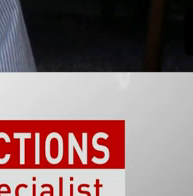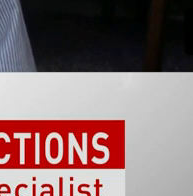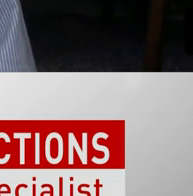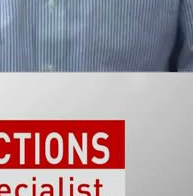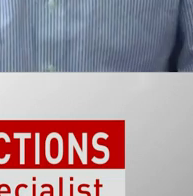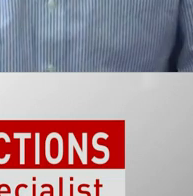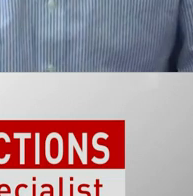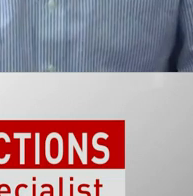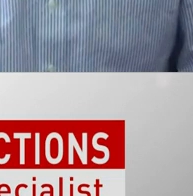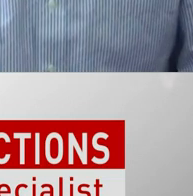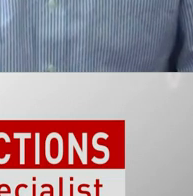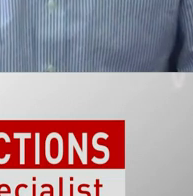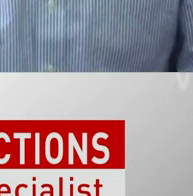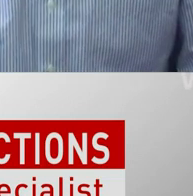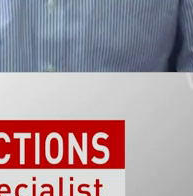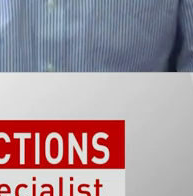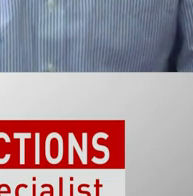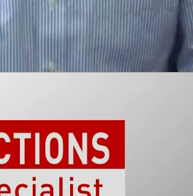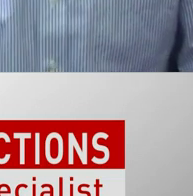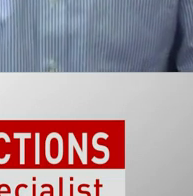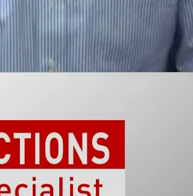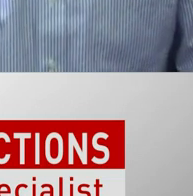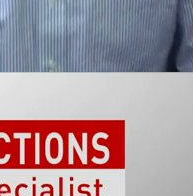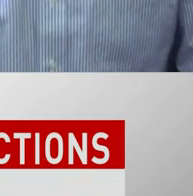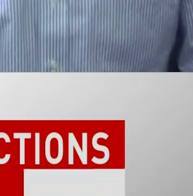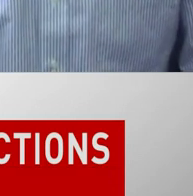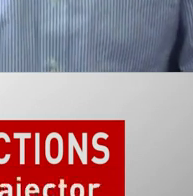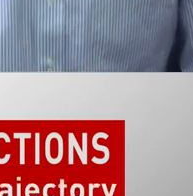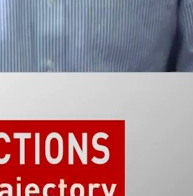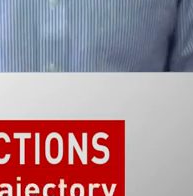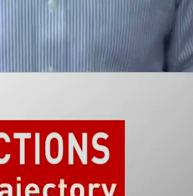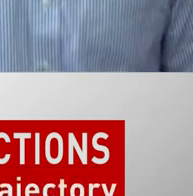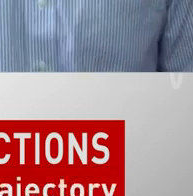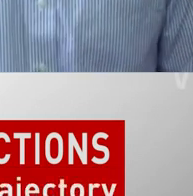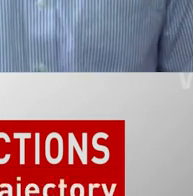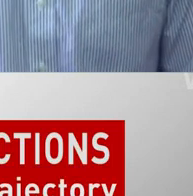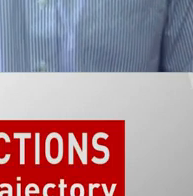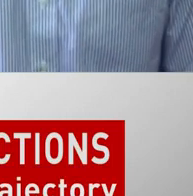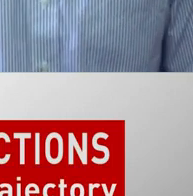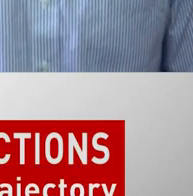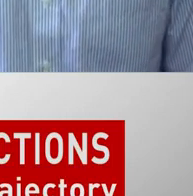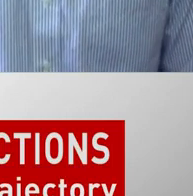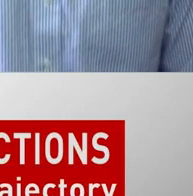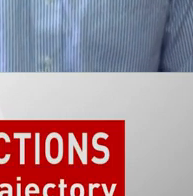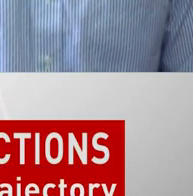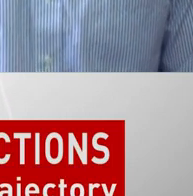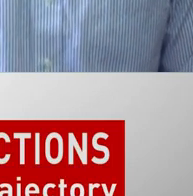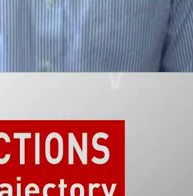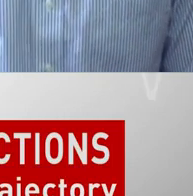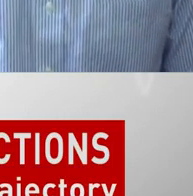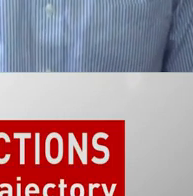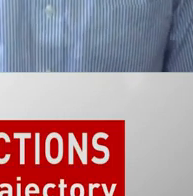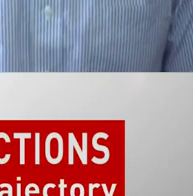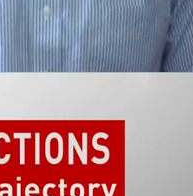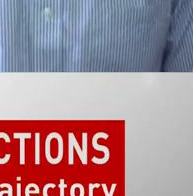YOU WITH THIS. SO OBVIOUSLY IT TOOK US TIME TO